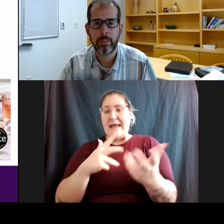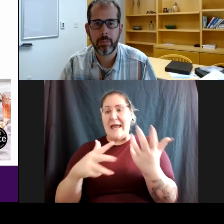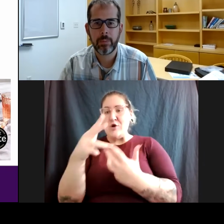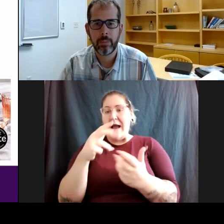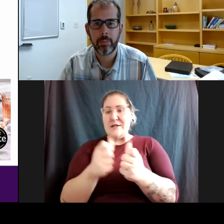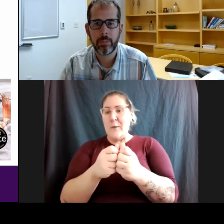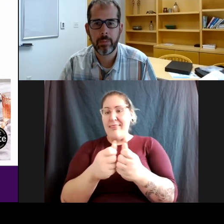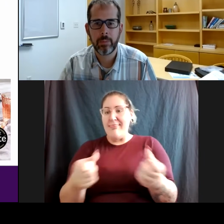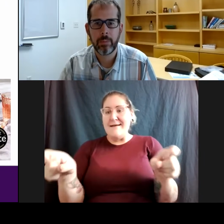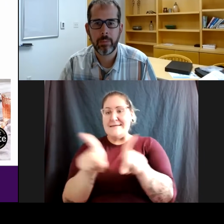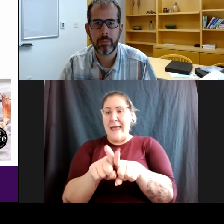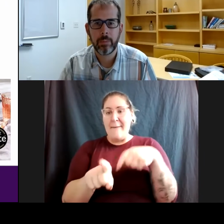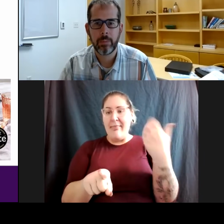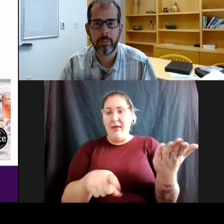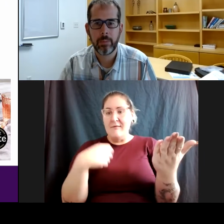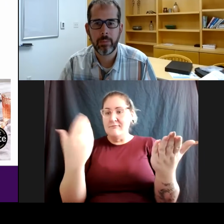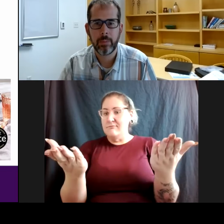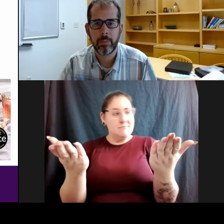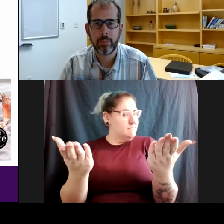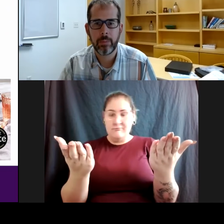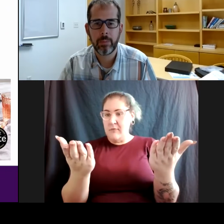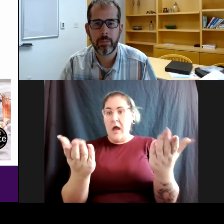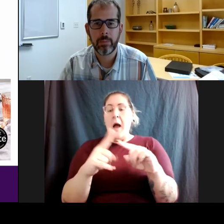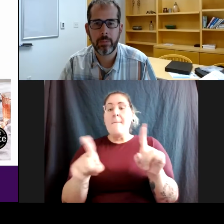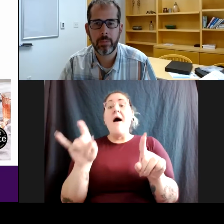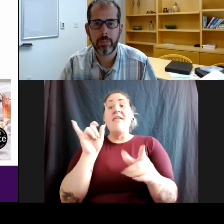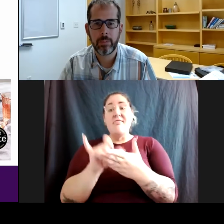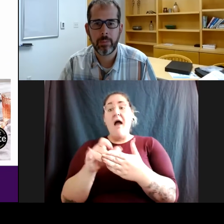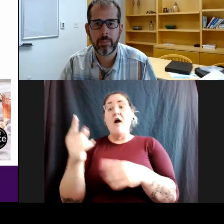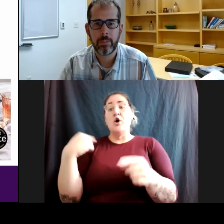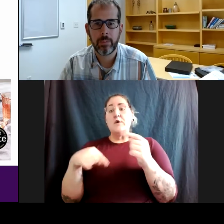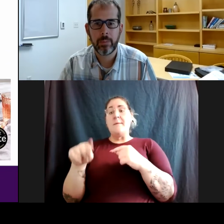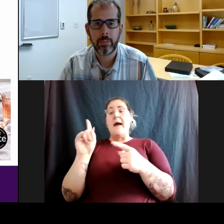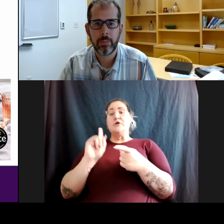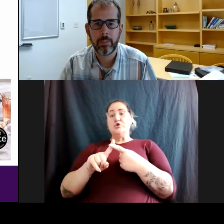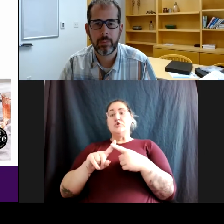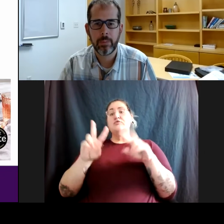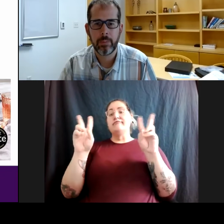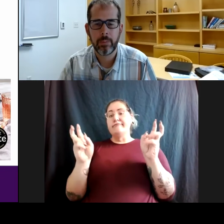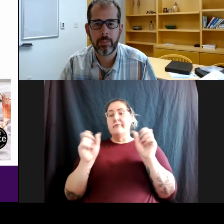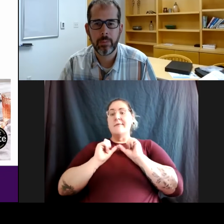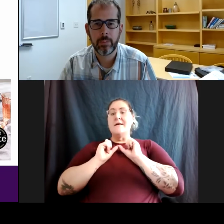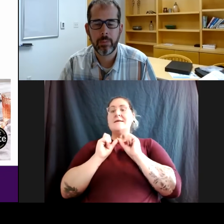navigation. So, this goes back to consistency. And making sure that you have a consistent